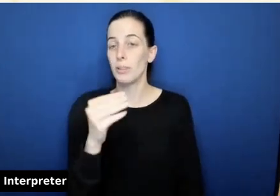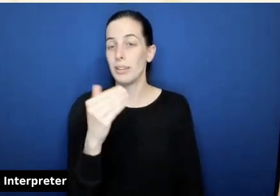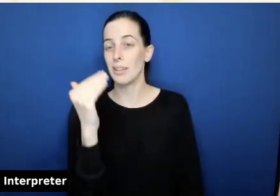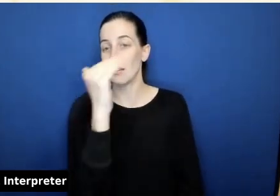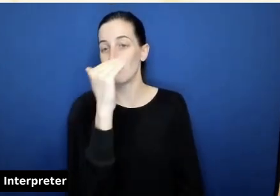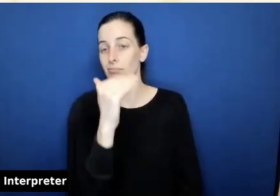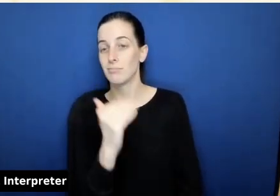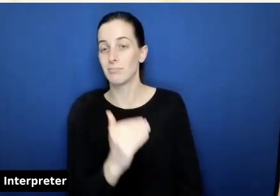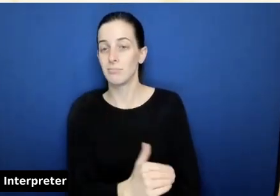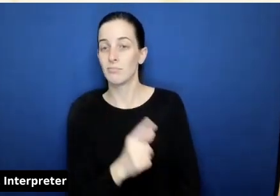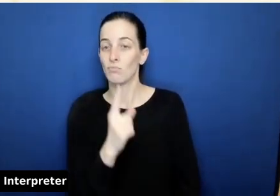Thank you everyone.